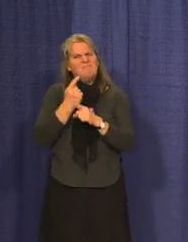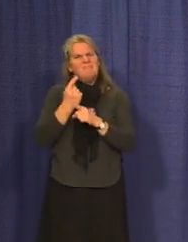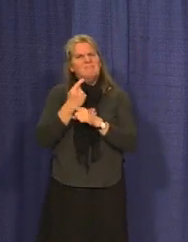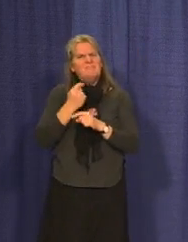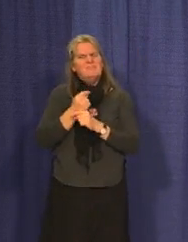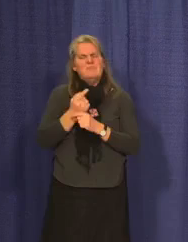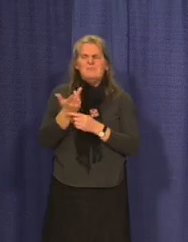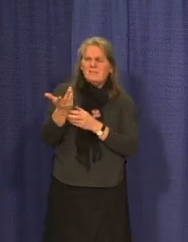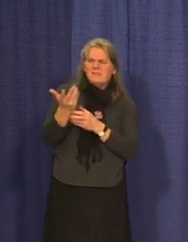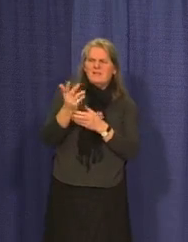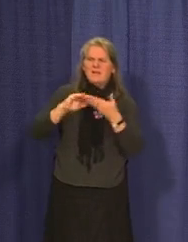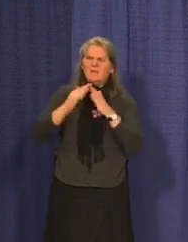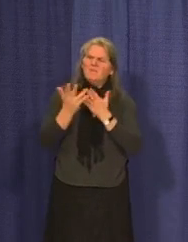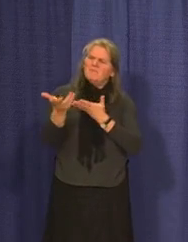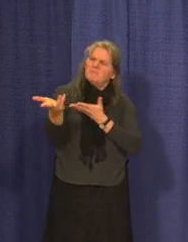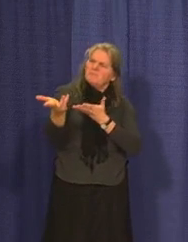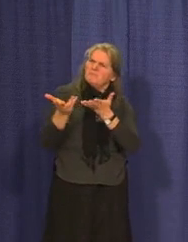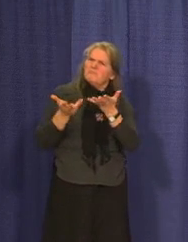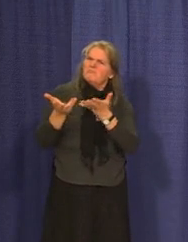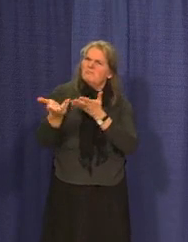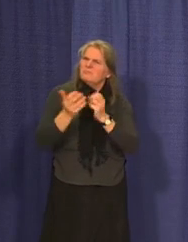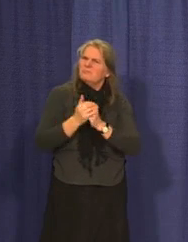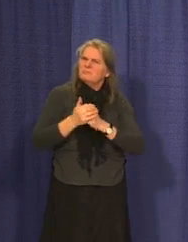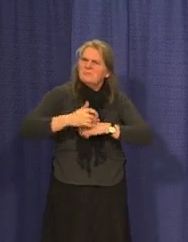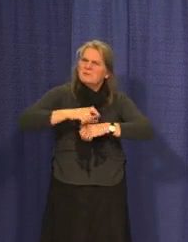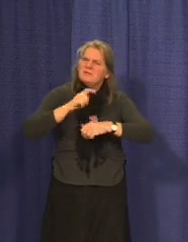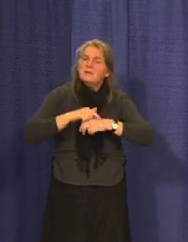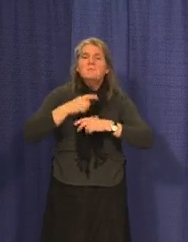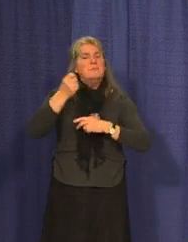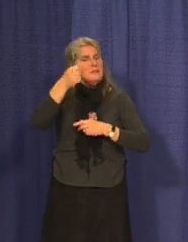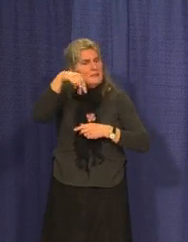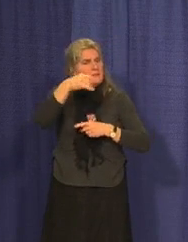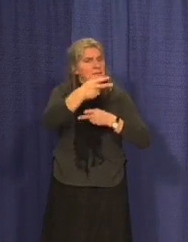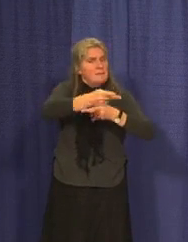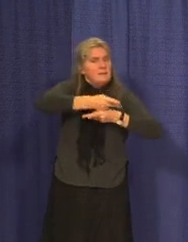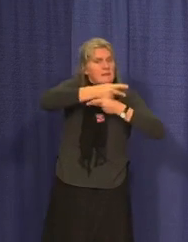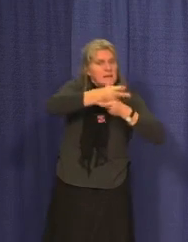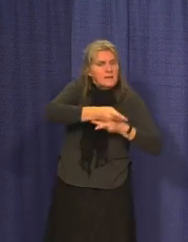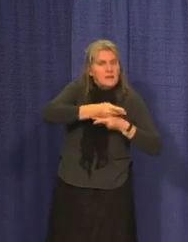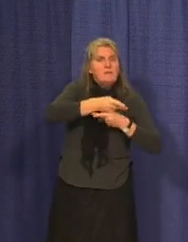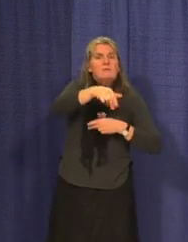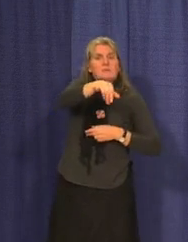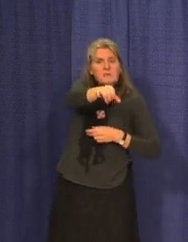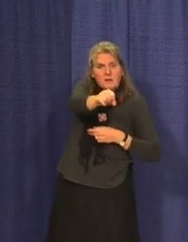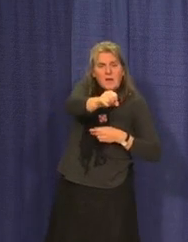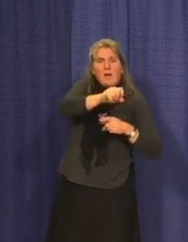events. That is not how we treat our fellow community members. This is a time for caution and